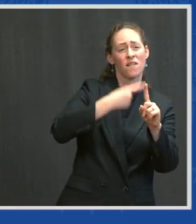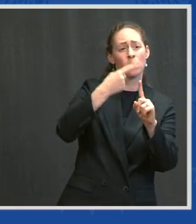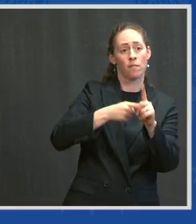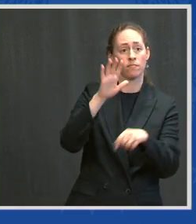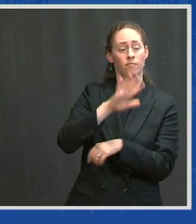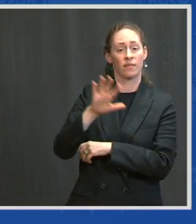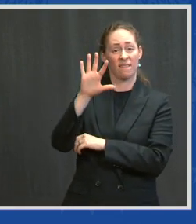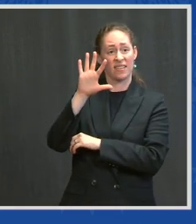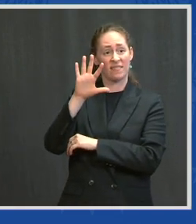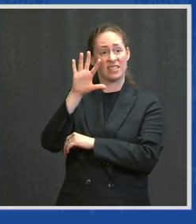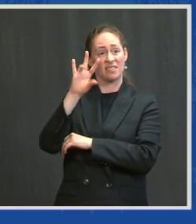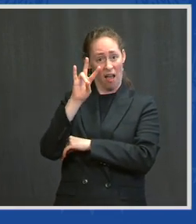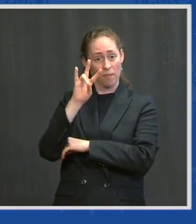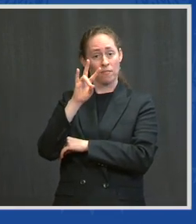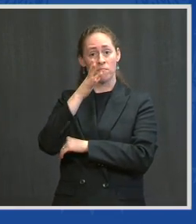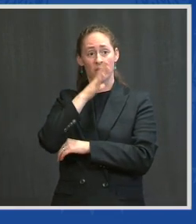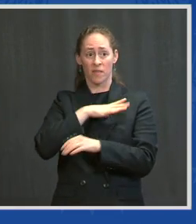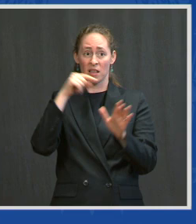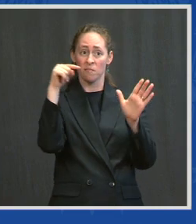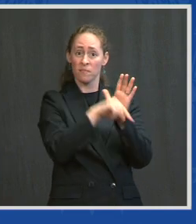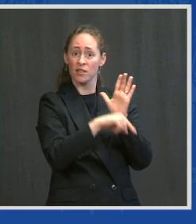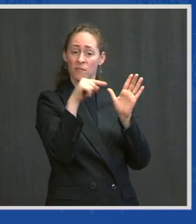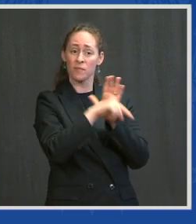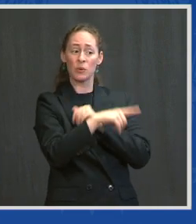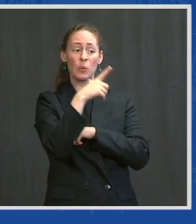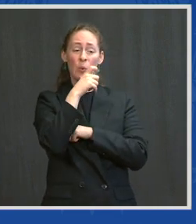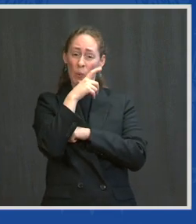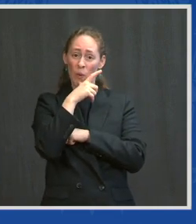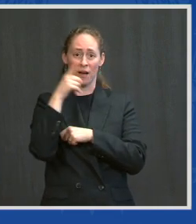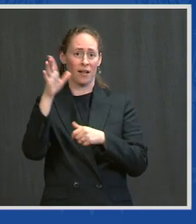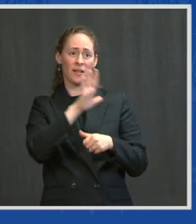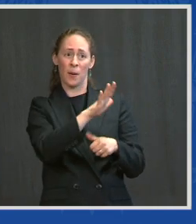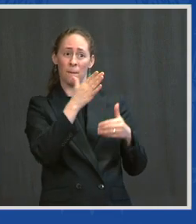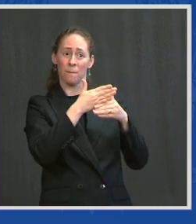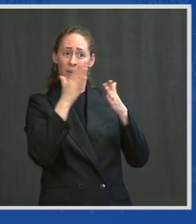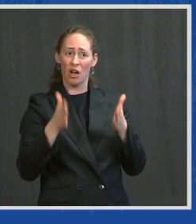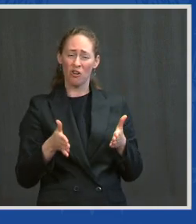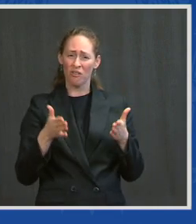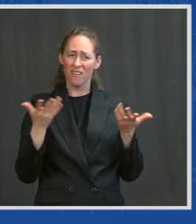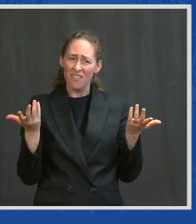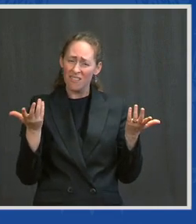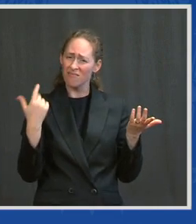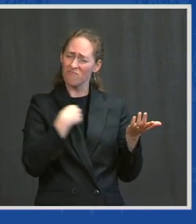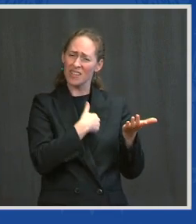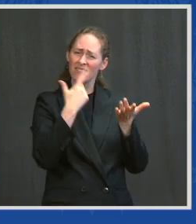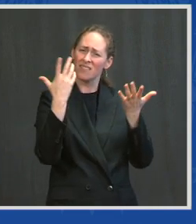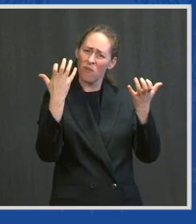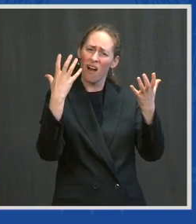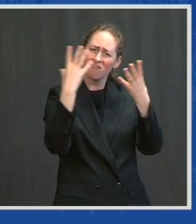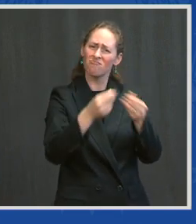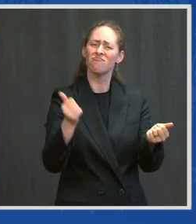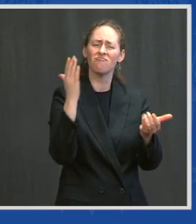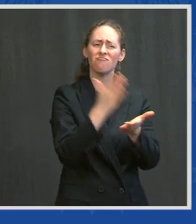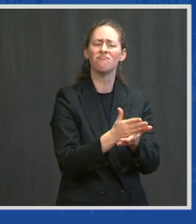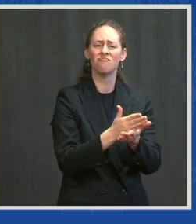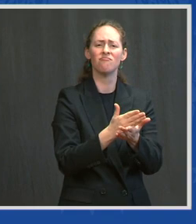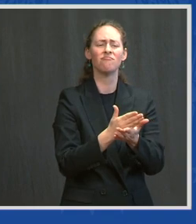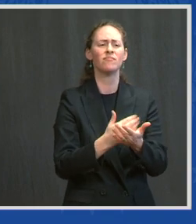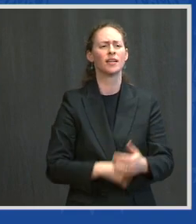by an intimate partner. We can help stop that. It means confirming my outstanding nominee for --